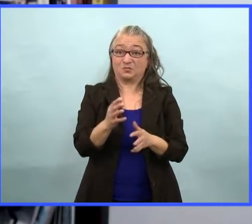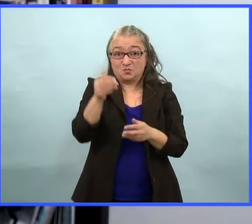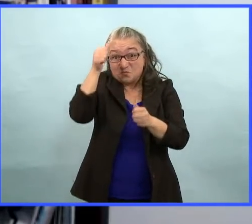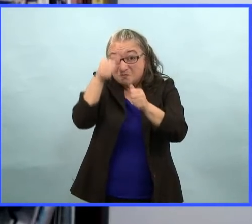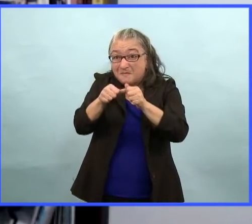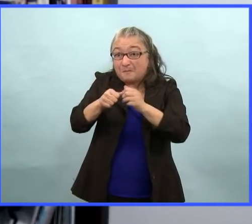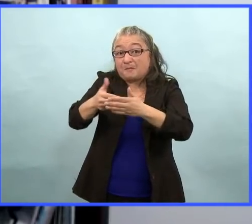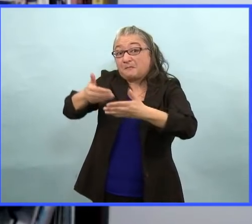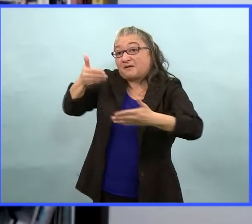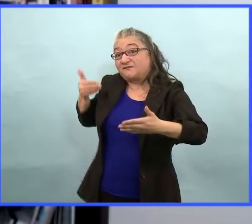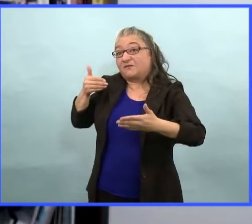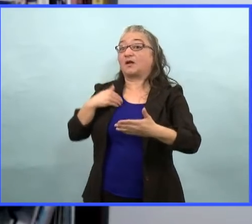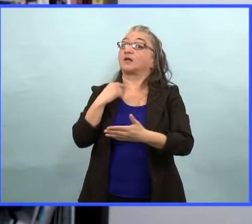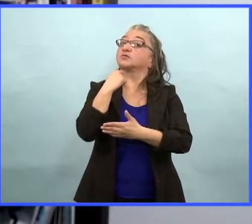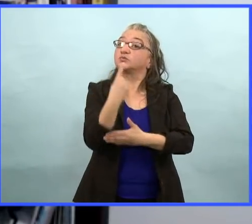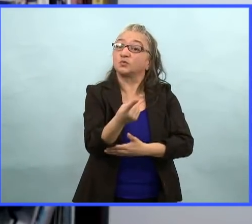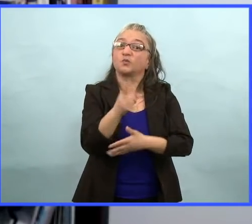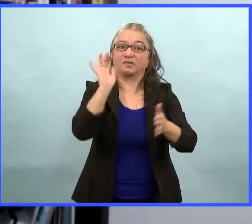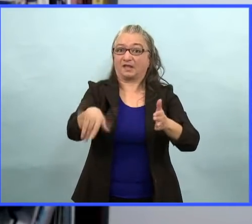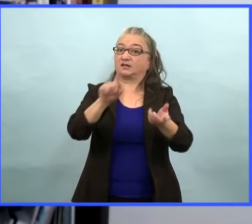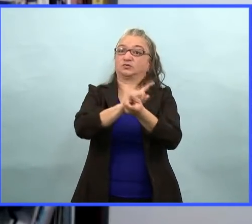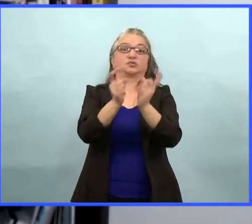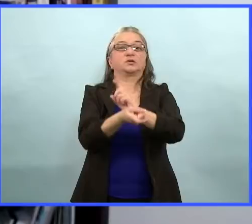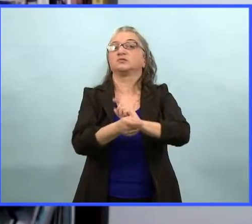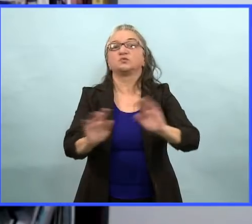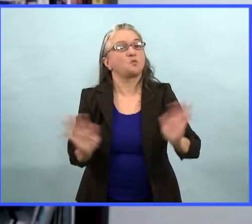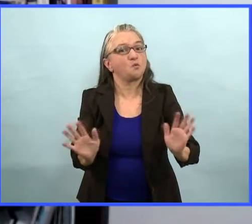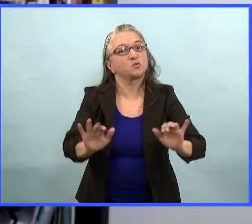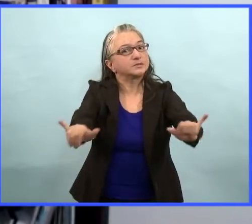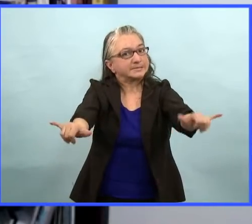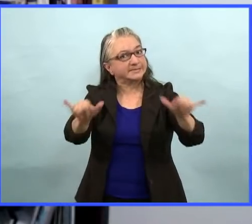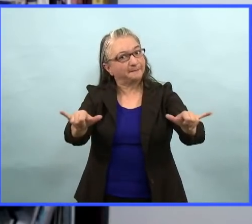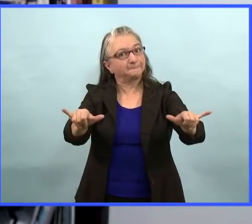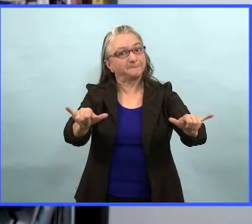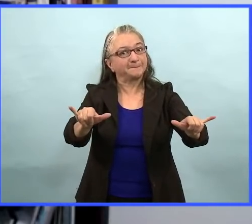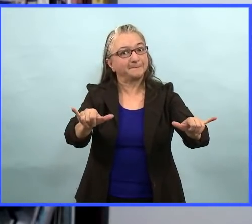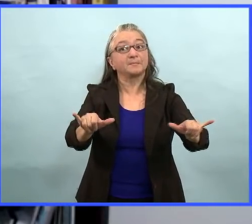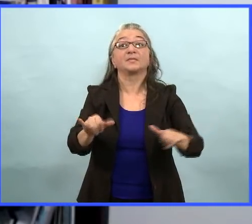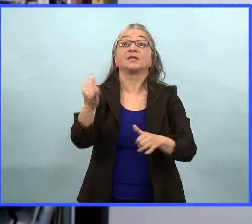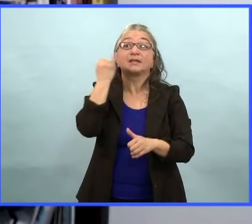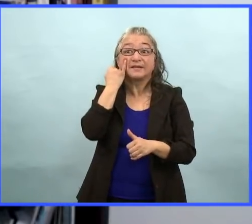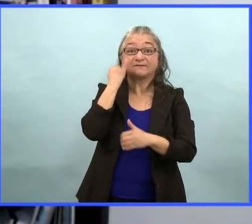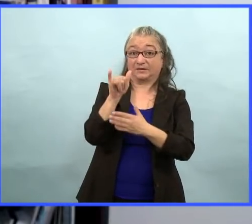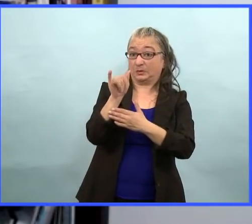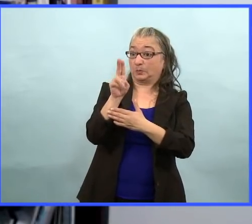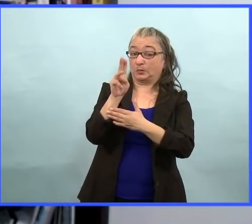rather there's now additional groups in that age group that also can receive a booster dose which